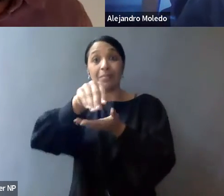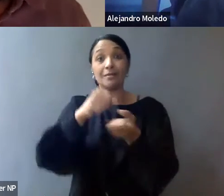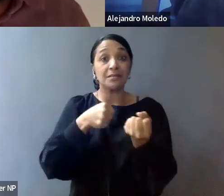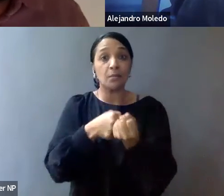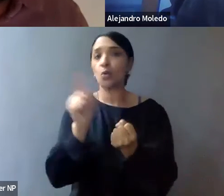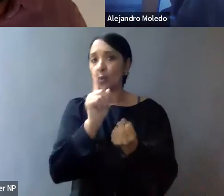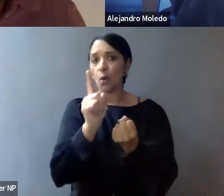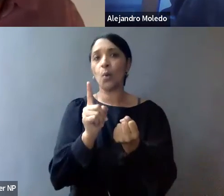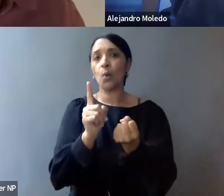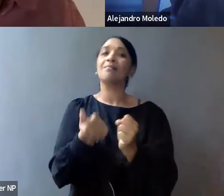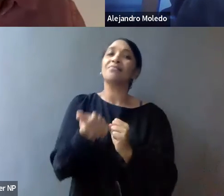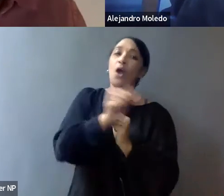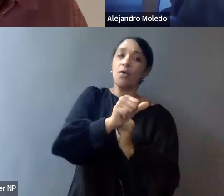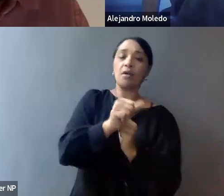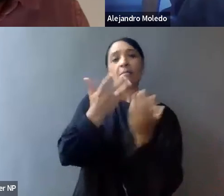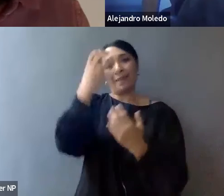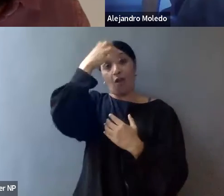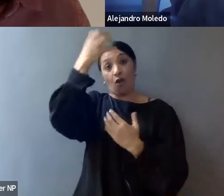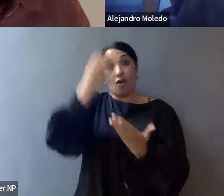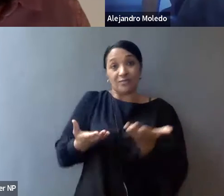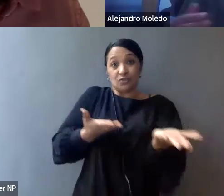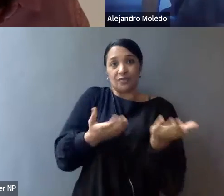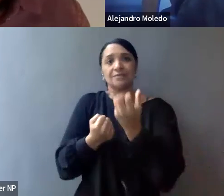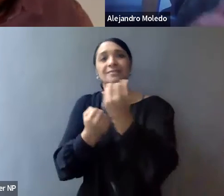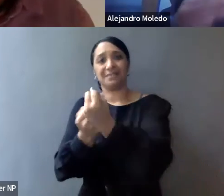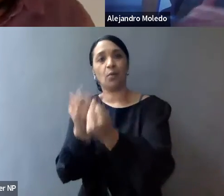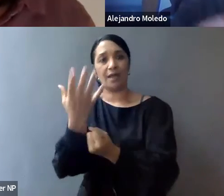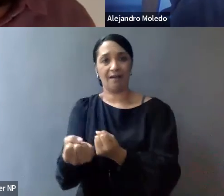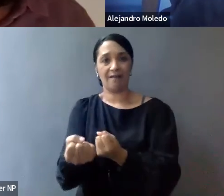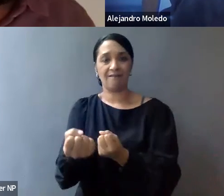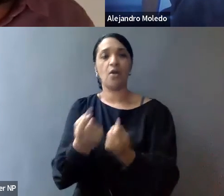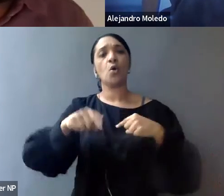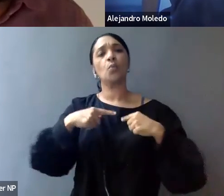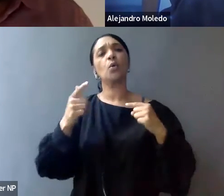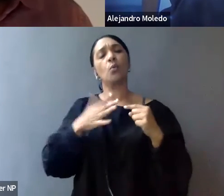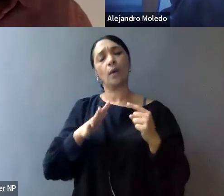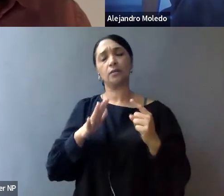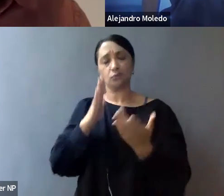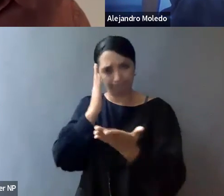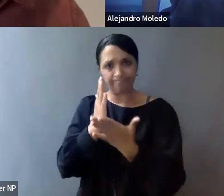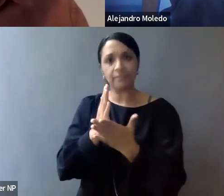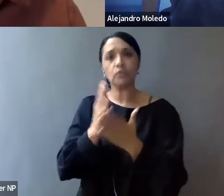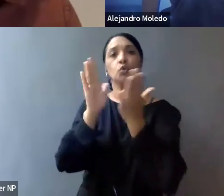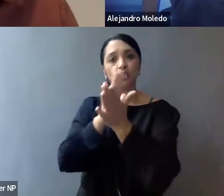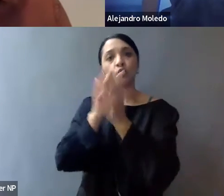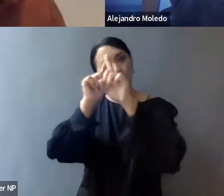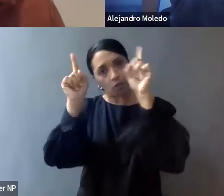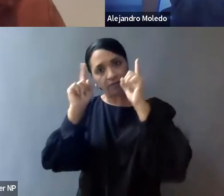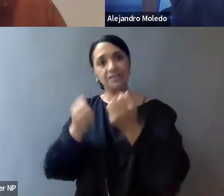Sometimes it's the public authorities providing. We want to ensure that it's part of the final text.